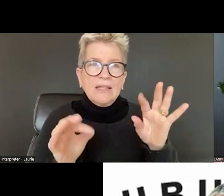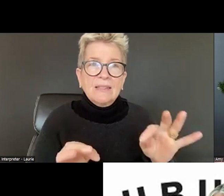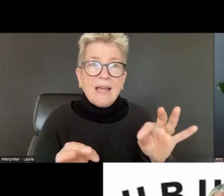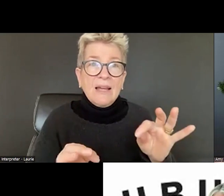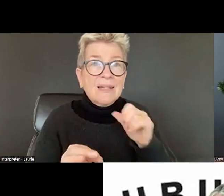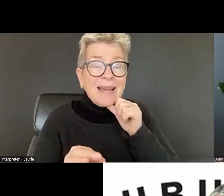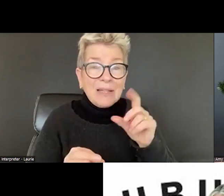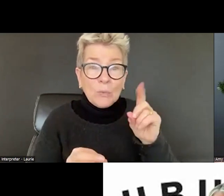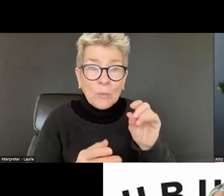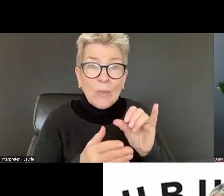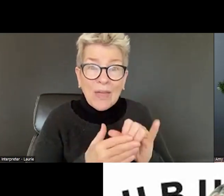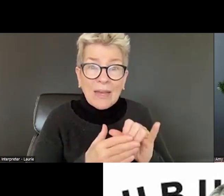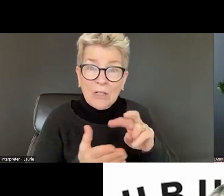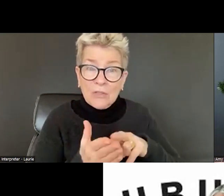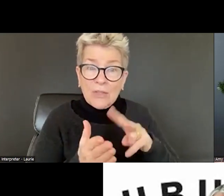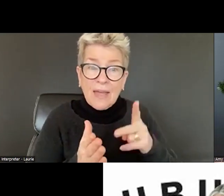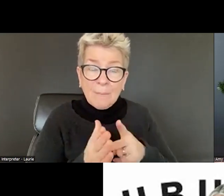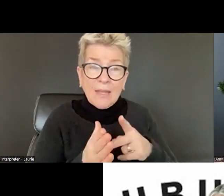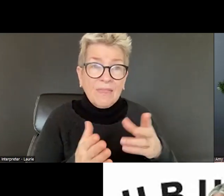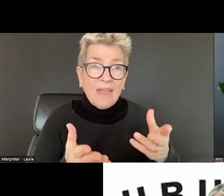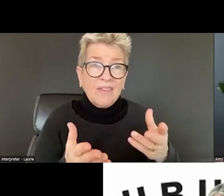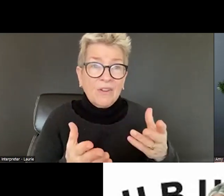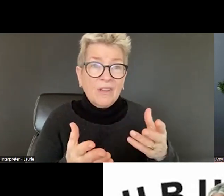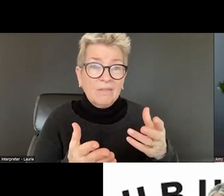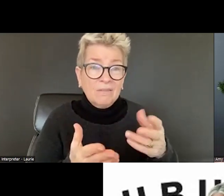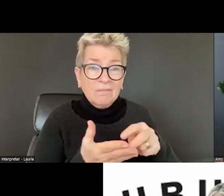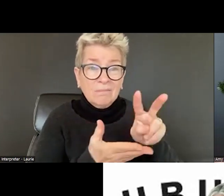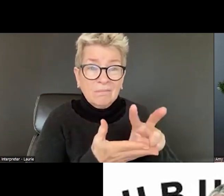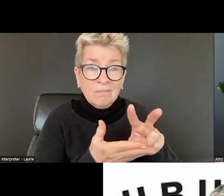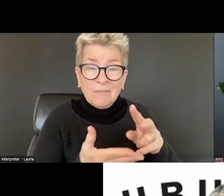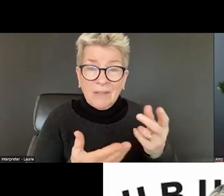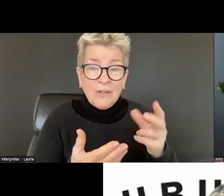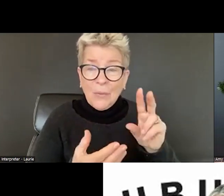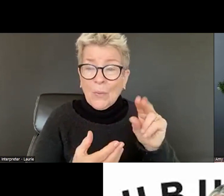in life we need to make sure that're they know that I'm gonna stop talking too much there are